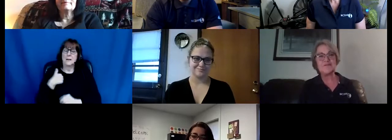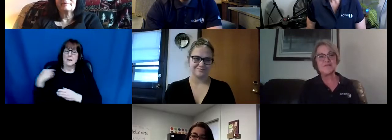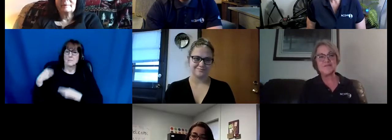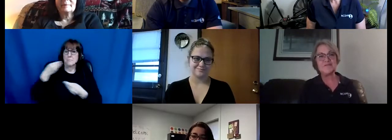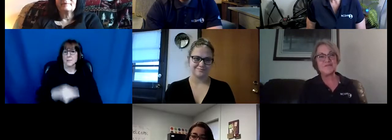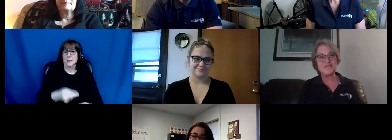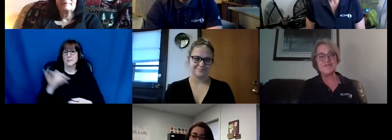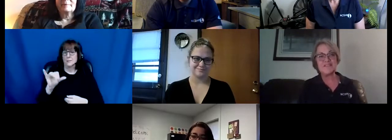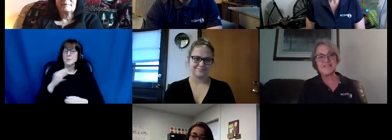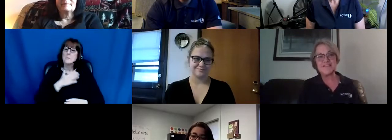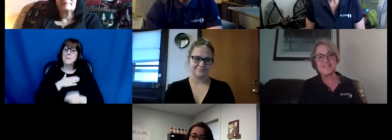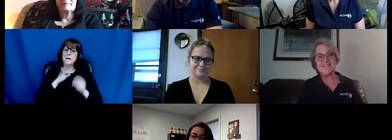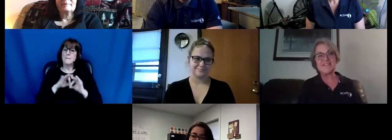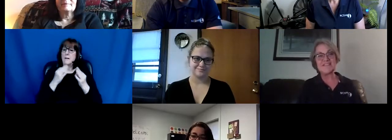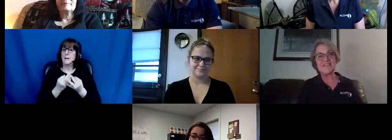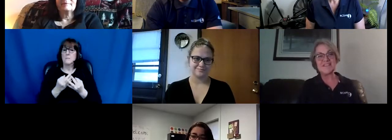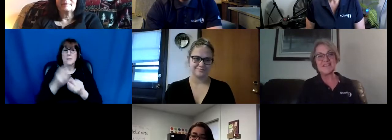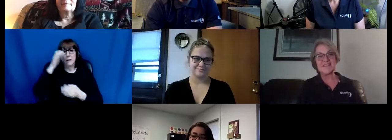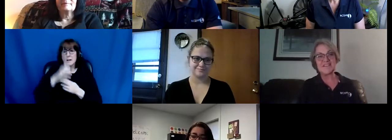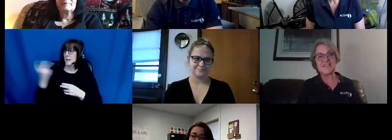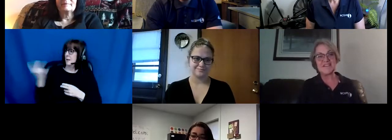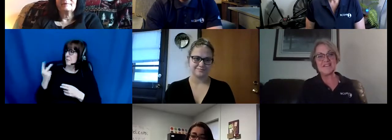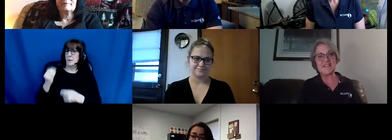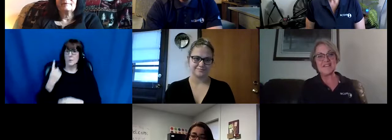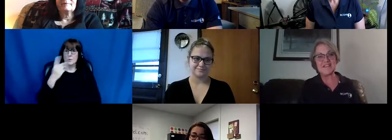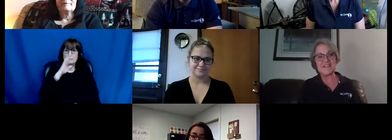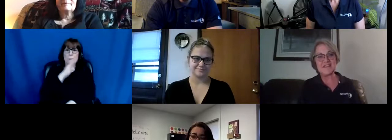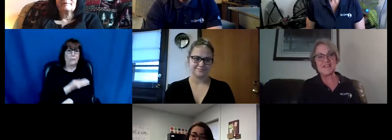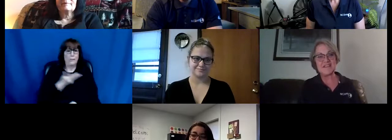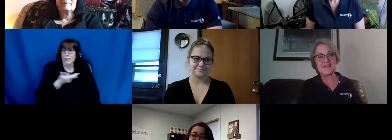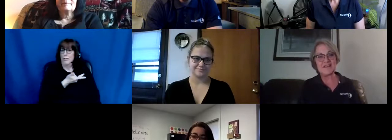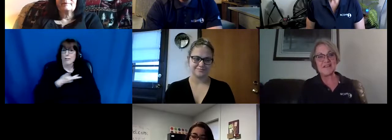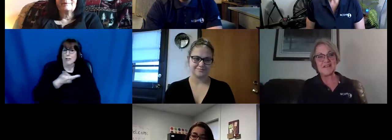in our family it was just me my husband and my one daughter so it didn't take us near as long